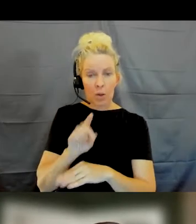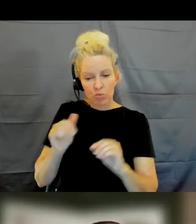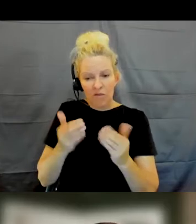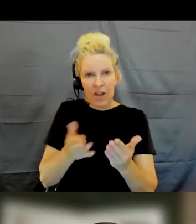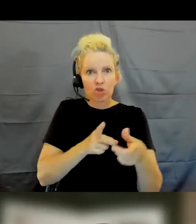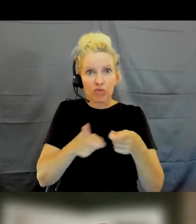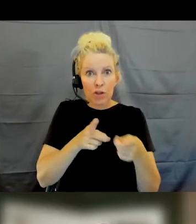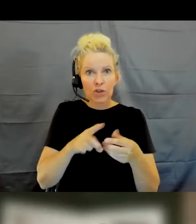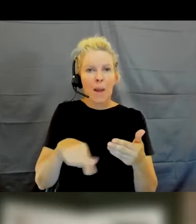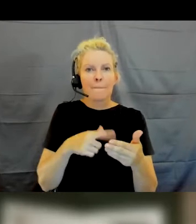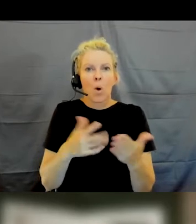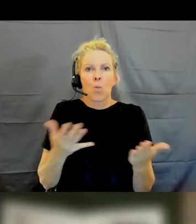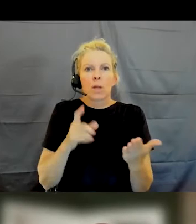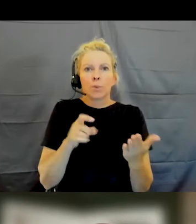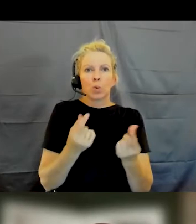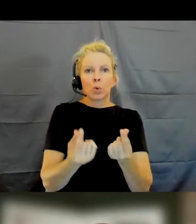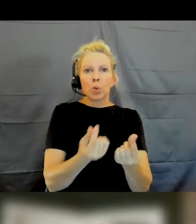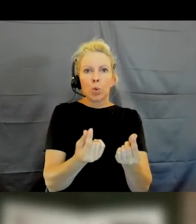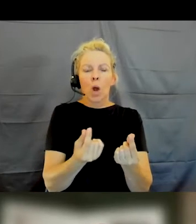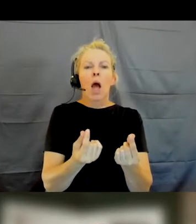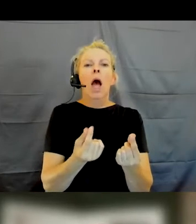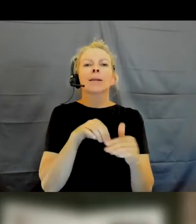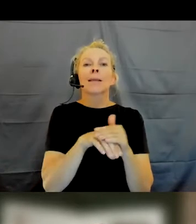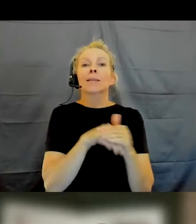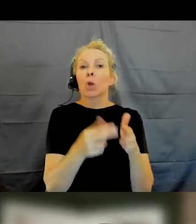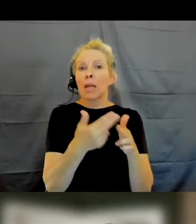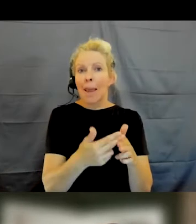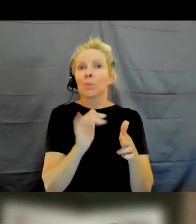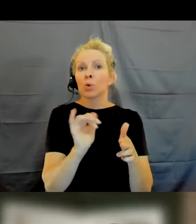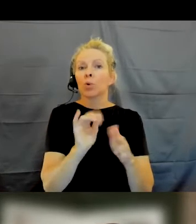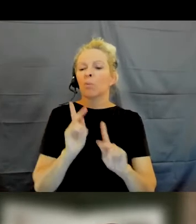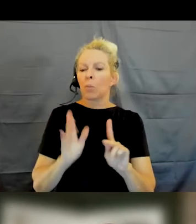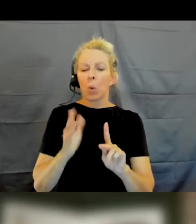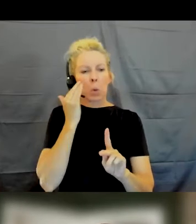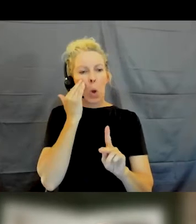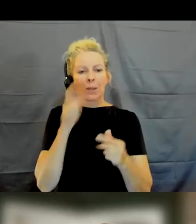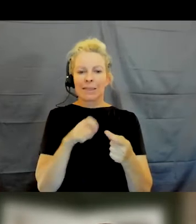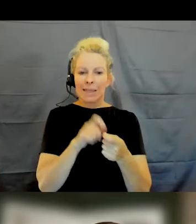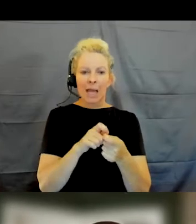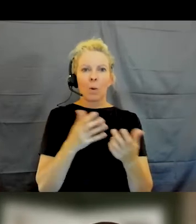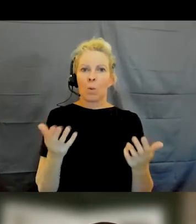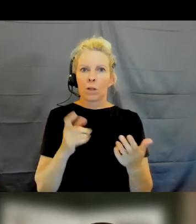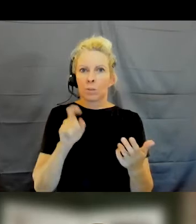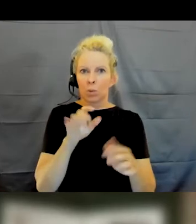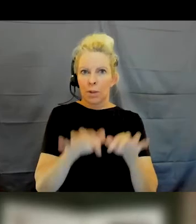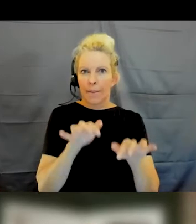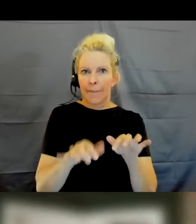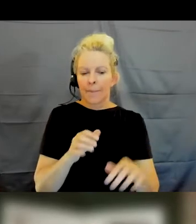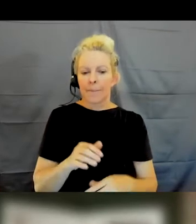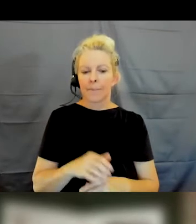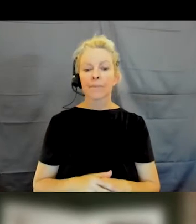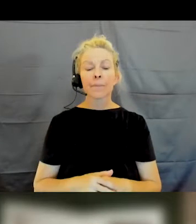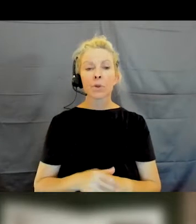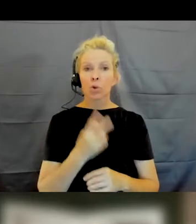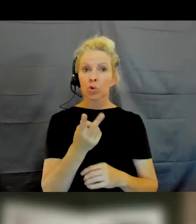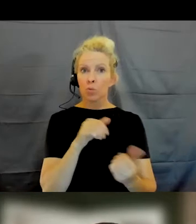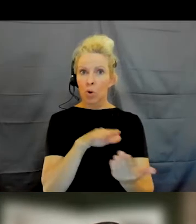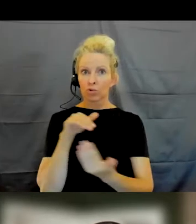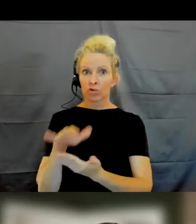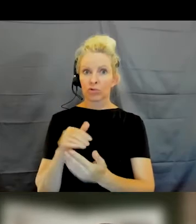you are doing, provides an accessible name to the field. Are two ways of doing this I prefer,